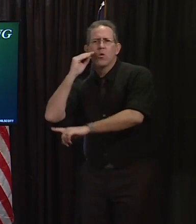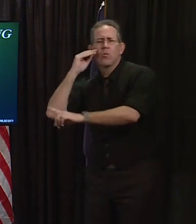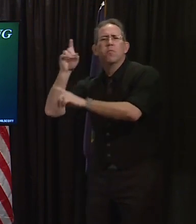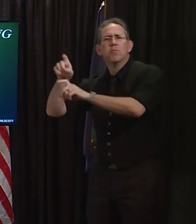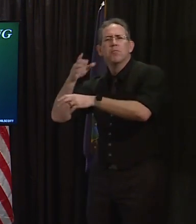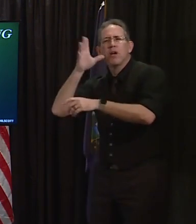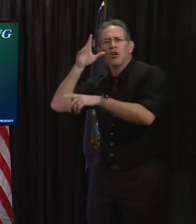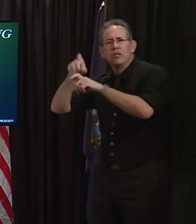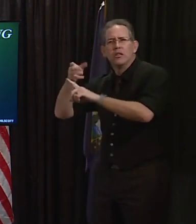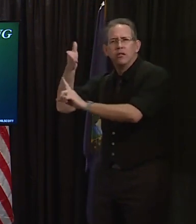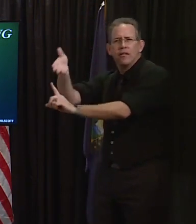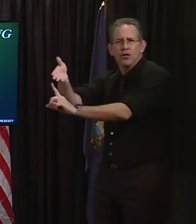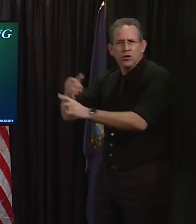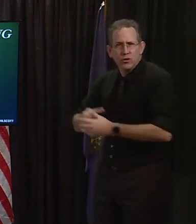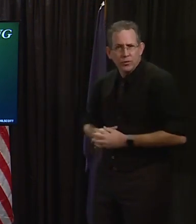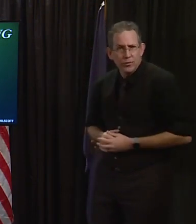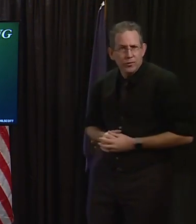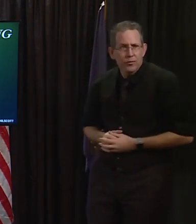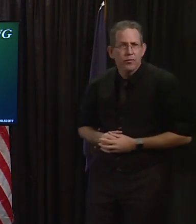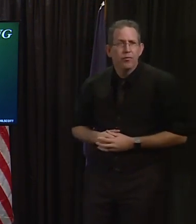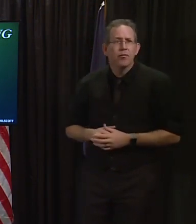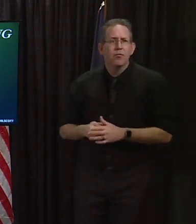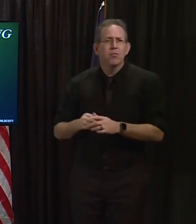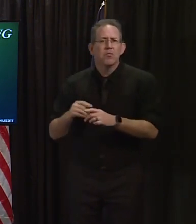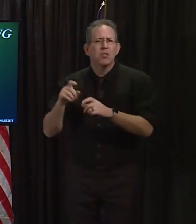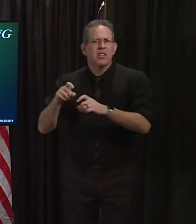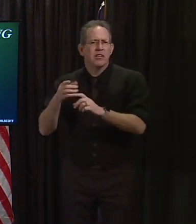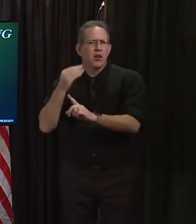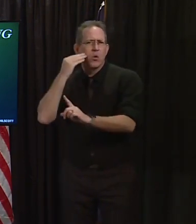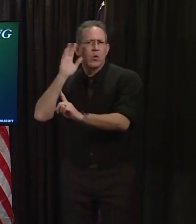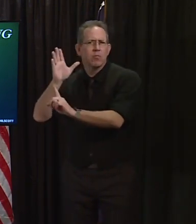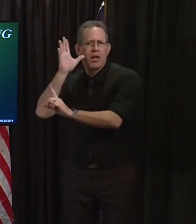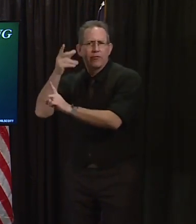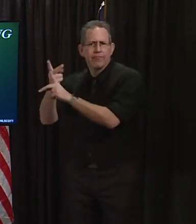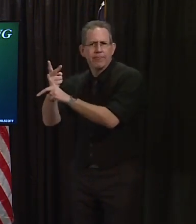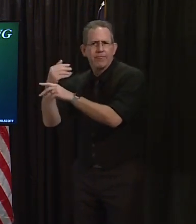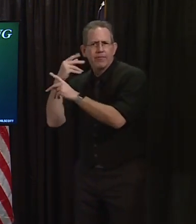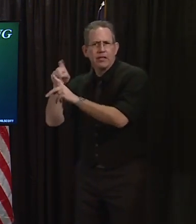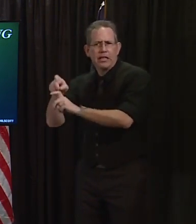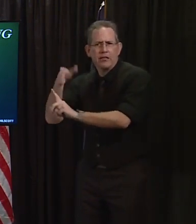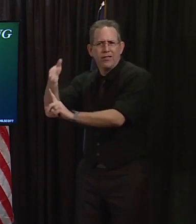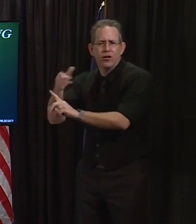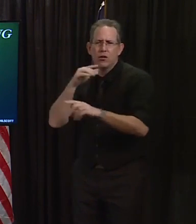their childcare program that day. At this point, more than 470 Vermont